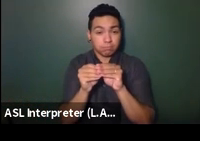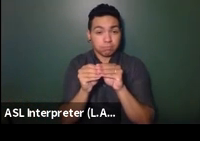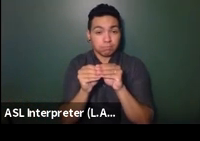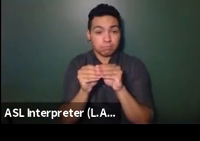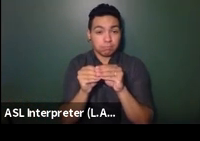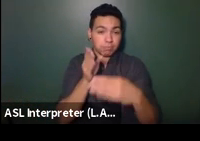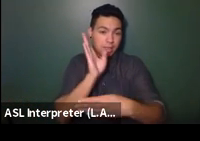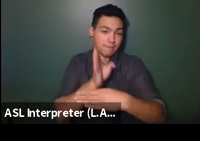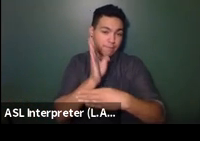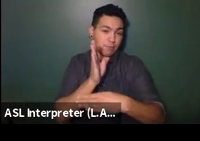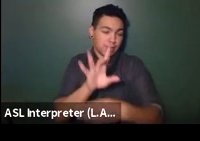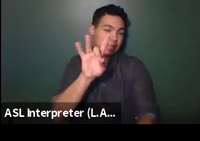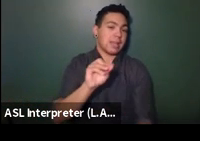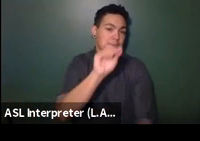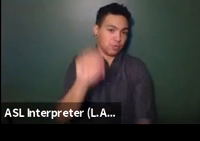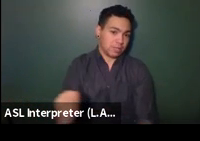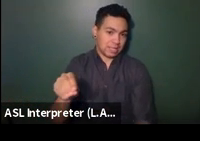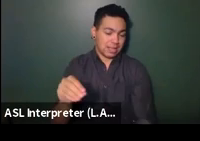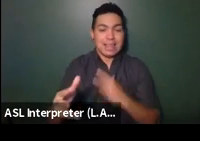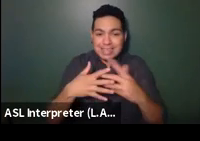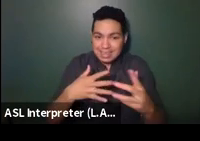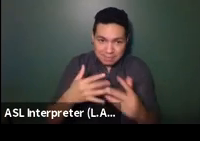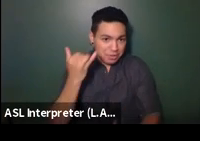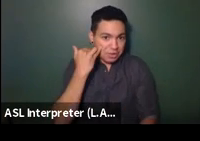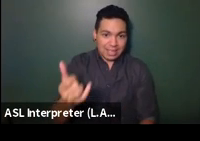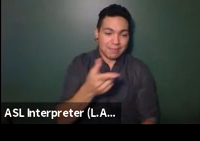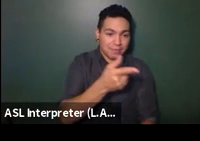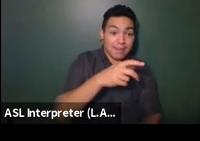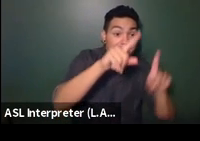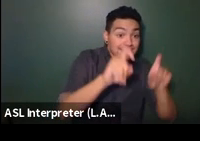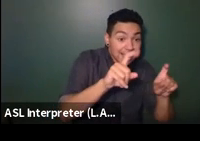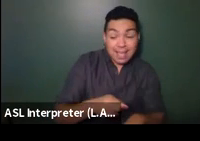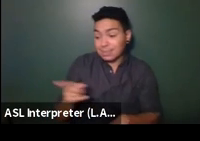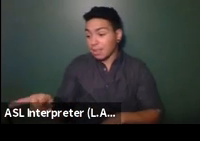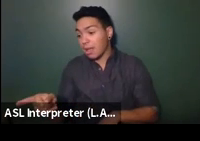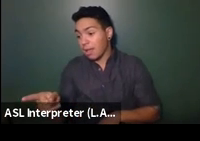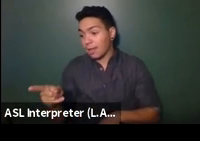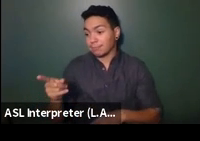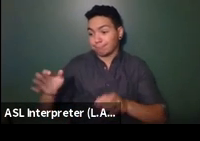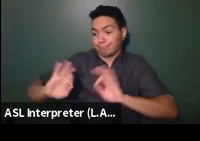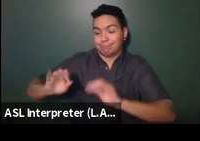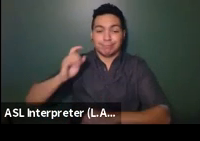ESD 189 - Amy Colburn: The average is 80% regardless of if it was a test or just, you know, like a daily check in. So